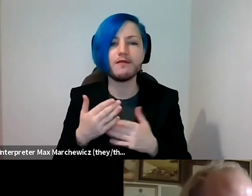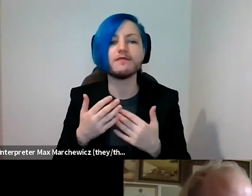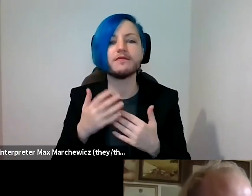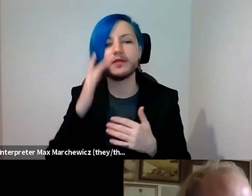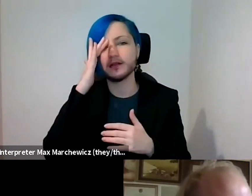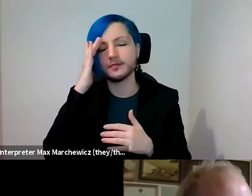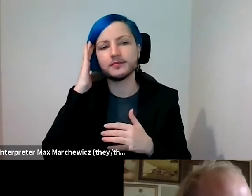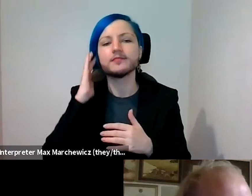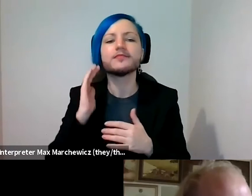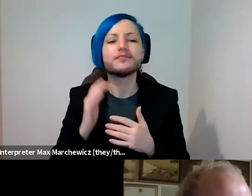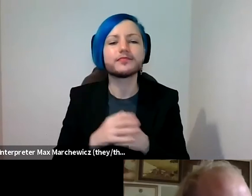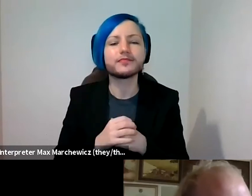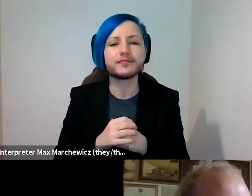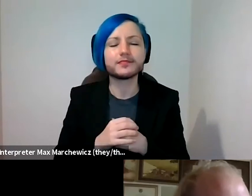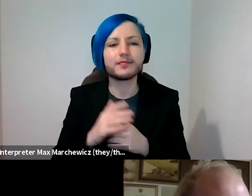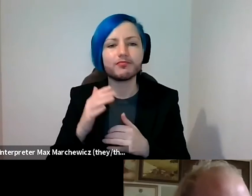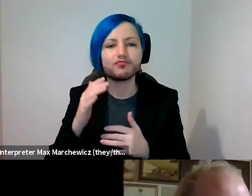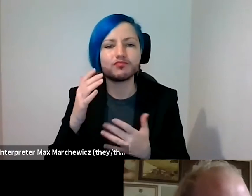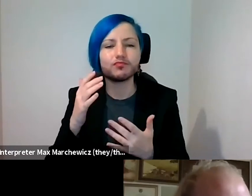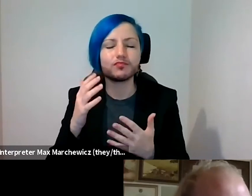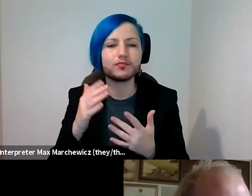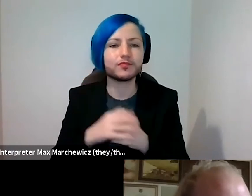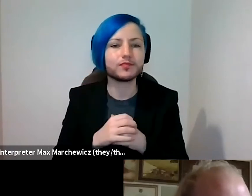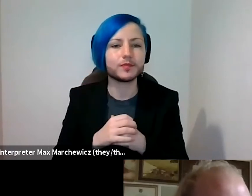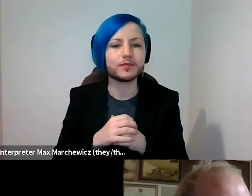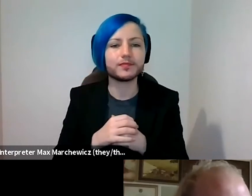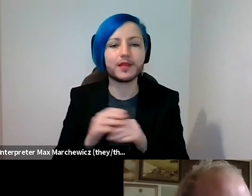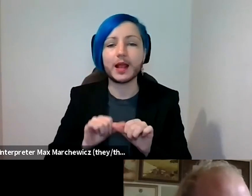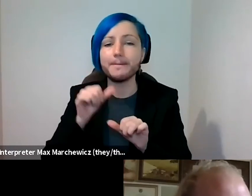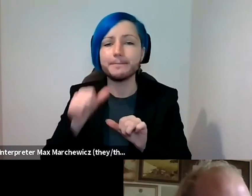because we can think of them as you know, this is a post-colonial theory about imitation,